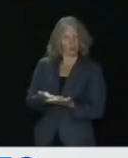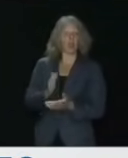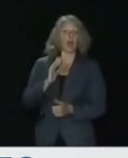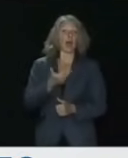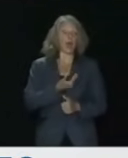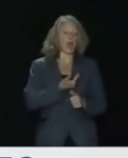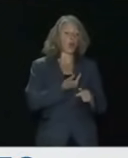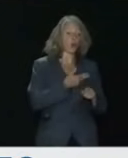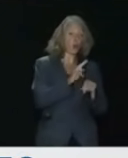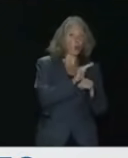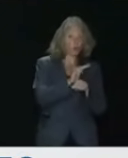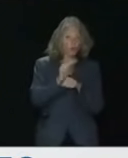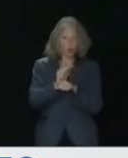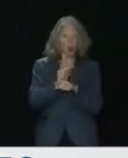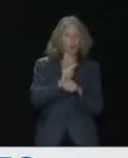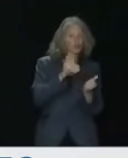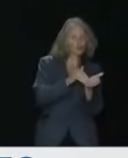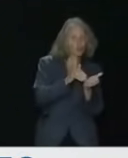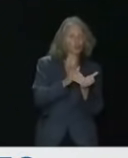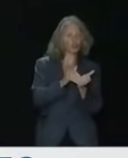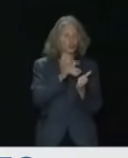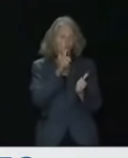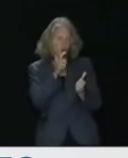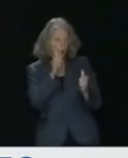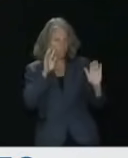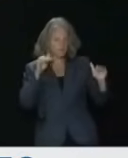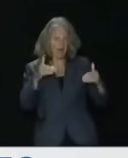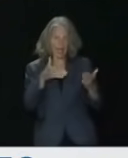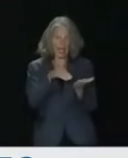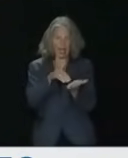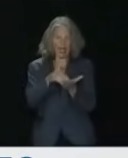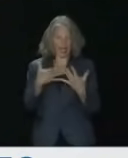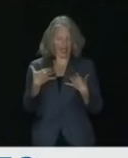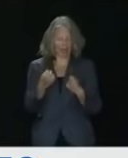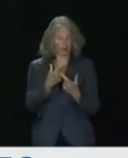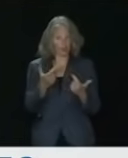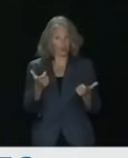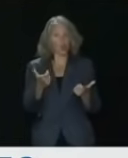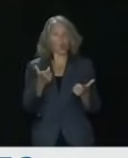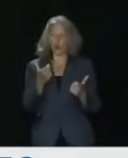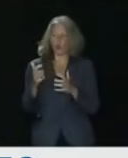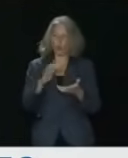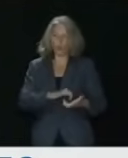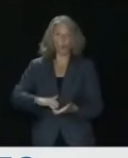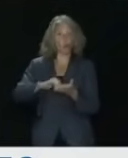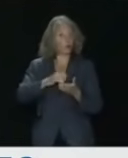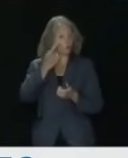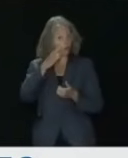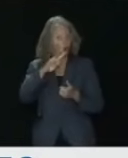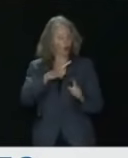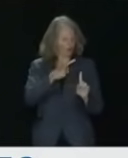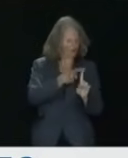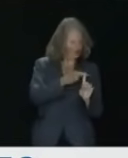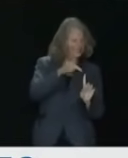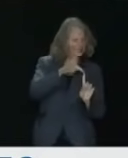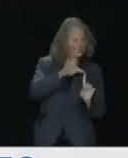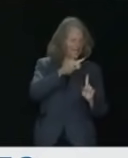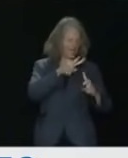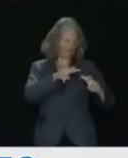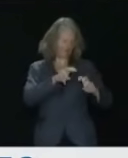NEEDED. CANADA'S REGULATORY PUBLIC HEALTH MEDICAL AND RESEARCH PROFESSIONALS REMAIN DEDICATED